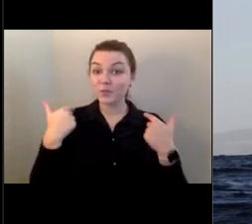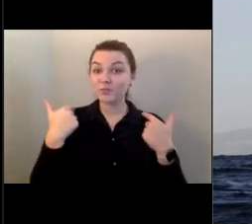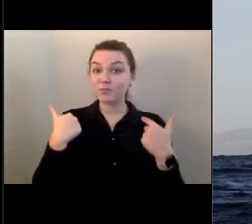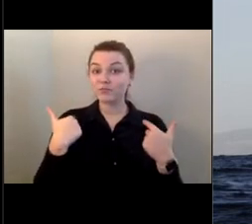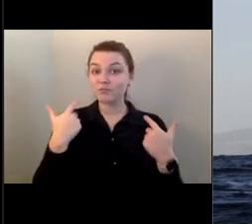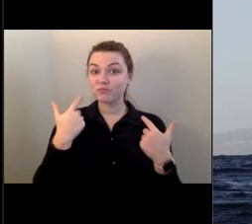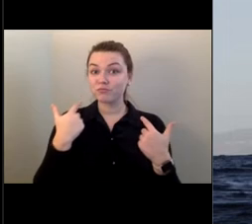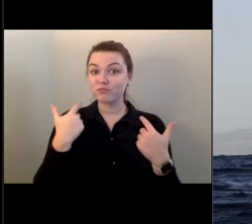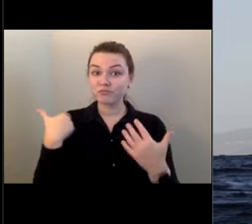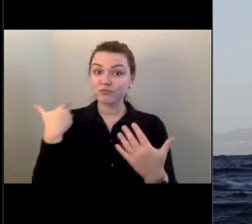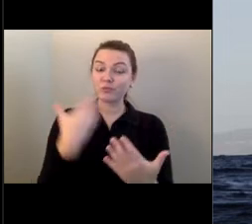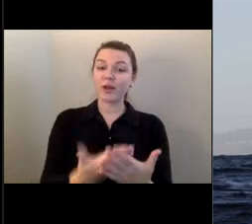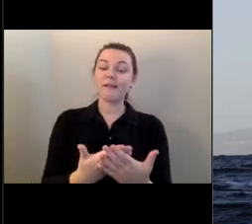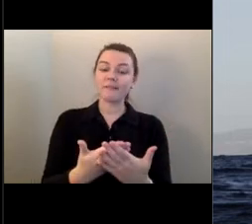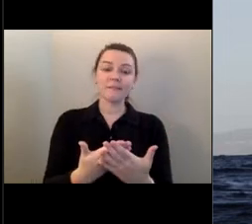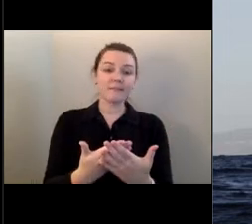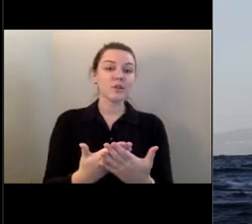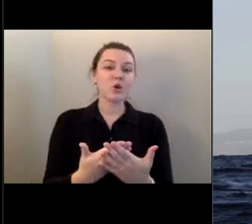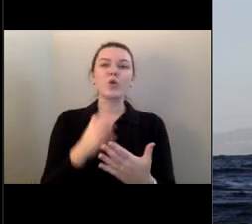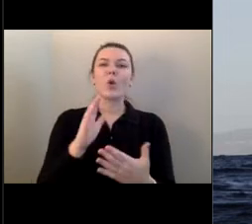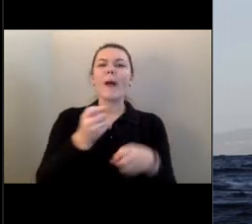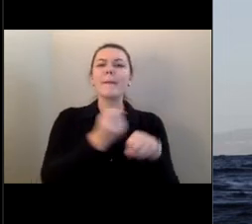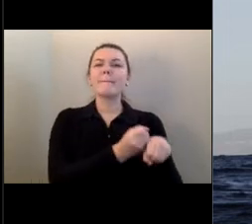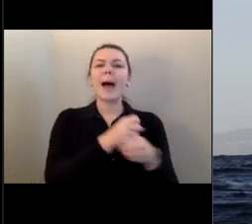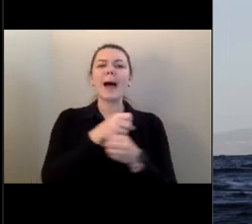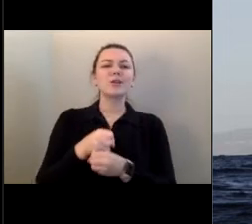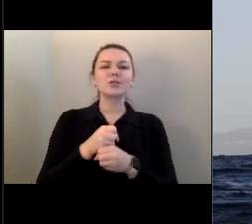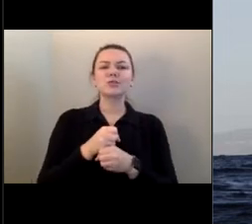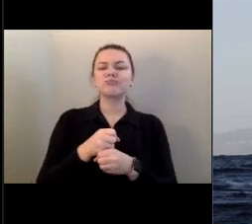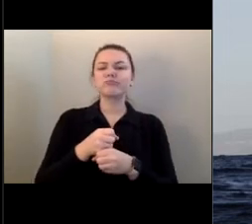So place your paddles in the bottom of the canoe.